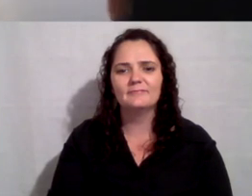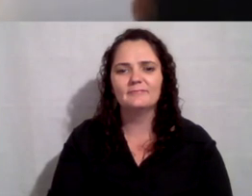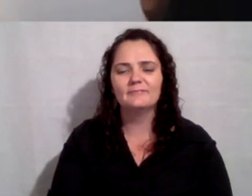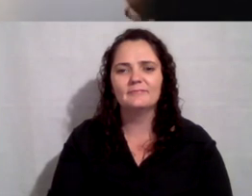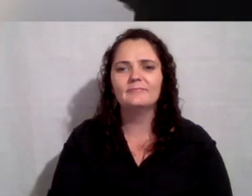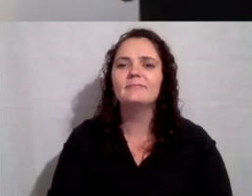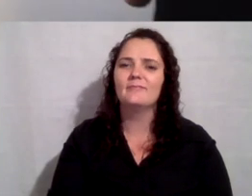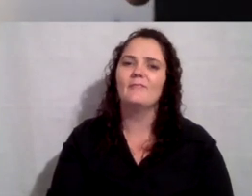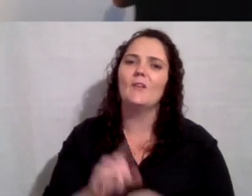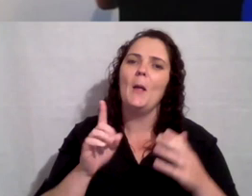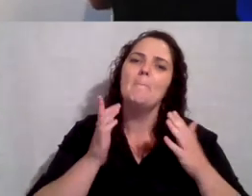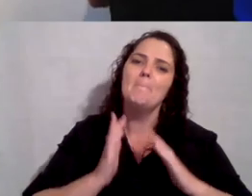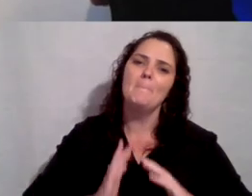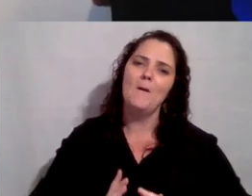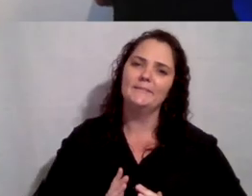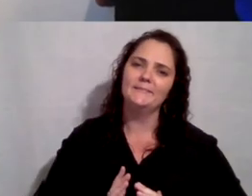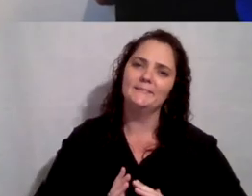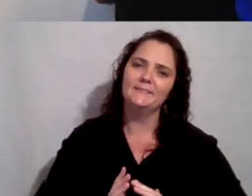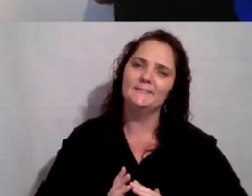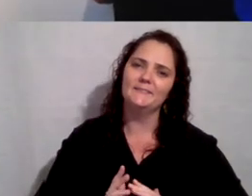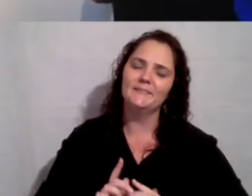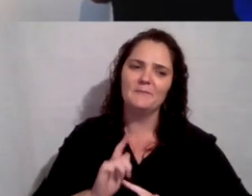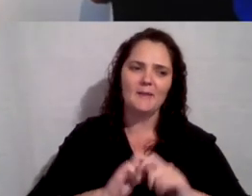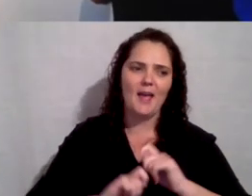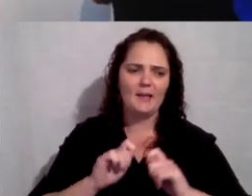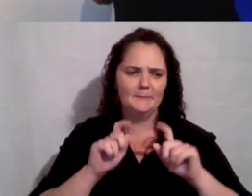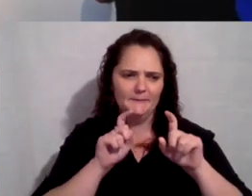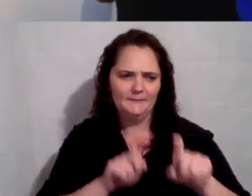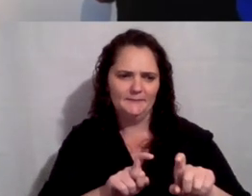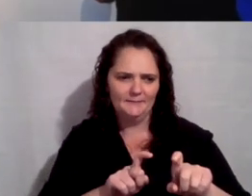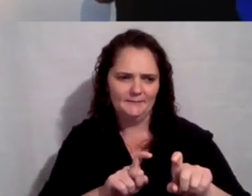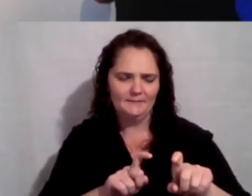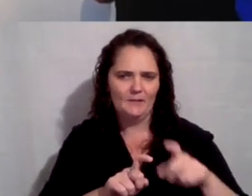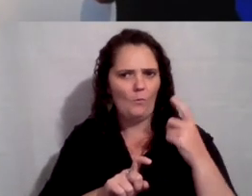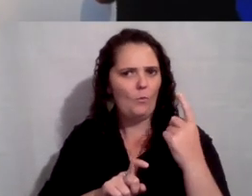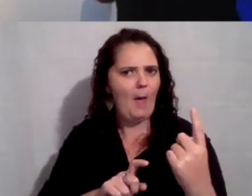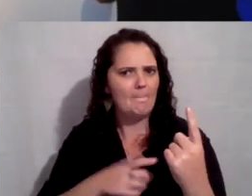We're thinking about the body now as something which isn't singular, we're thinking about the body as something which is plural,